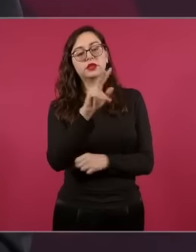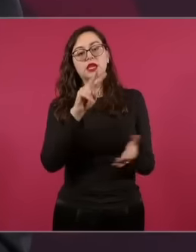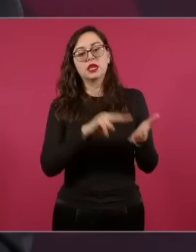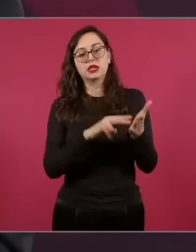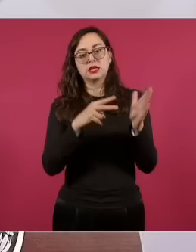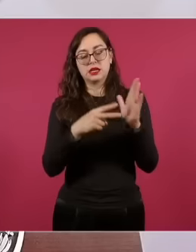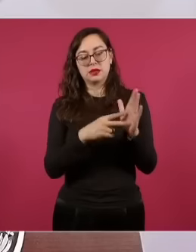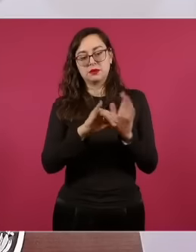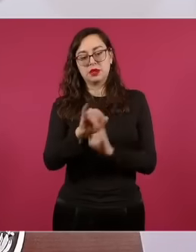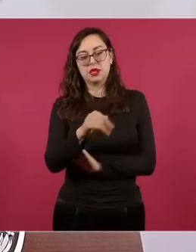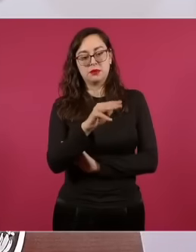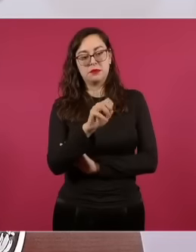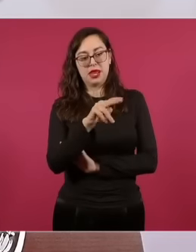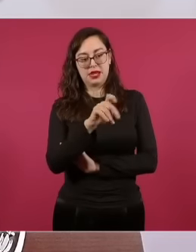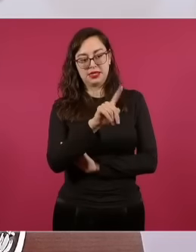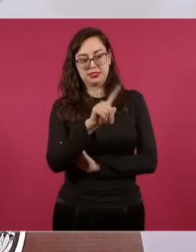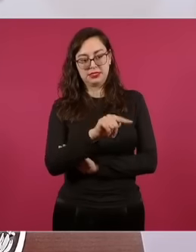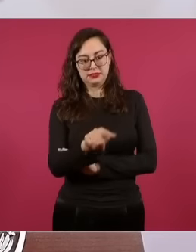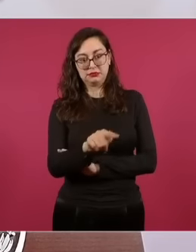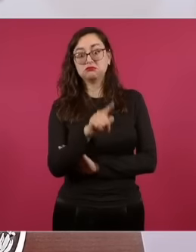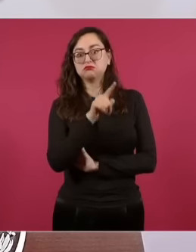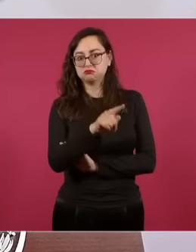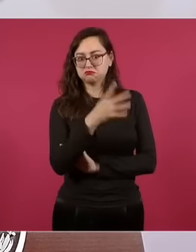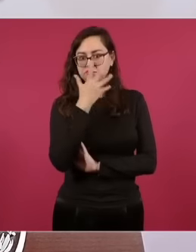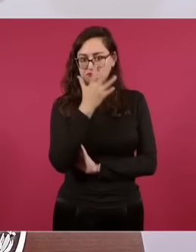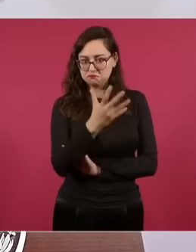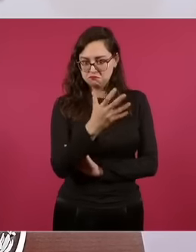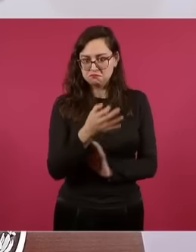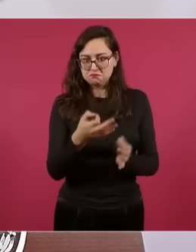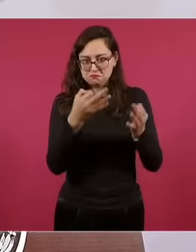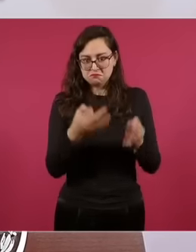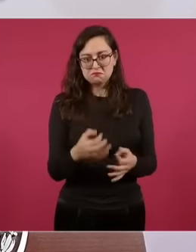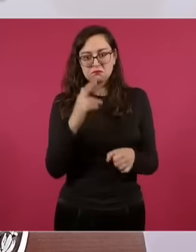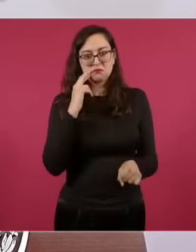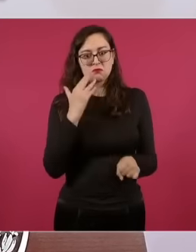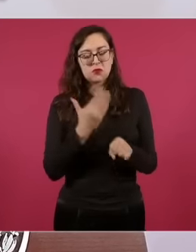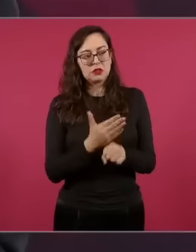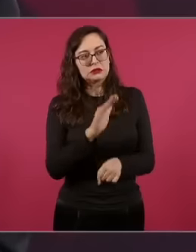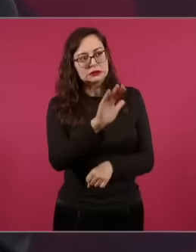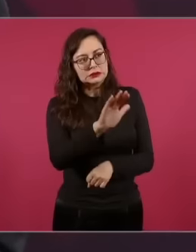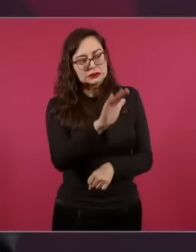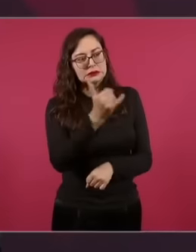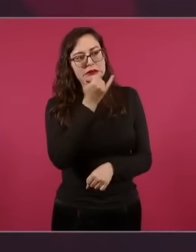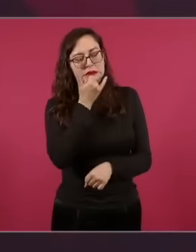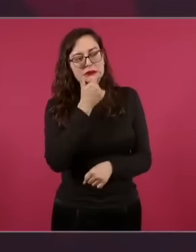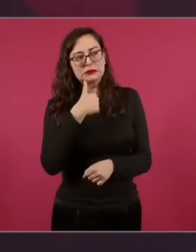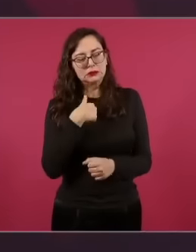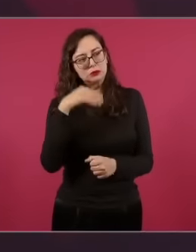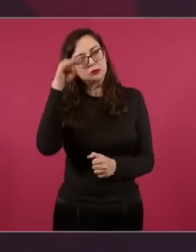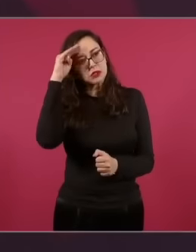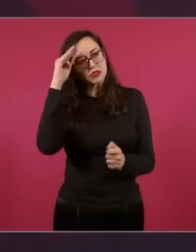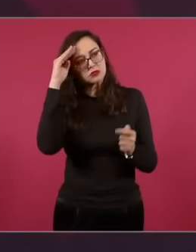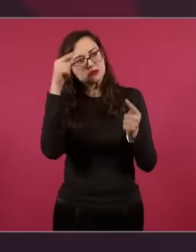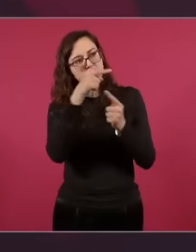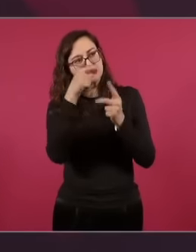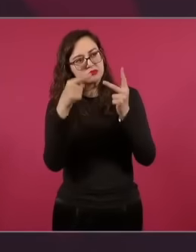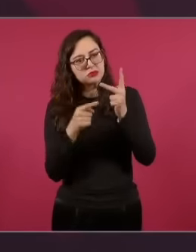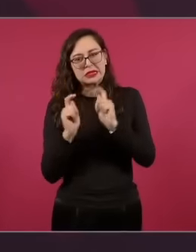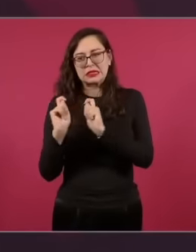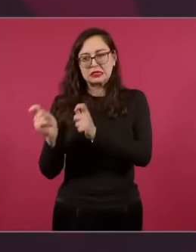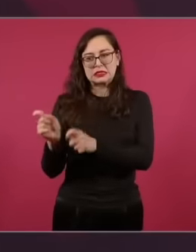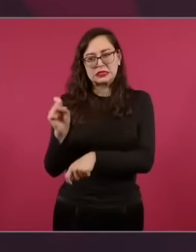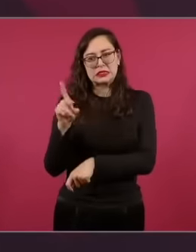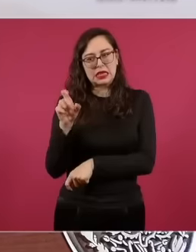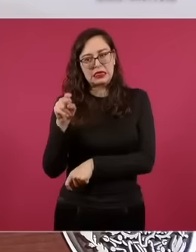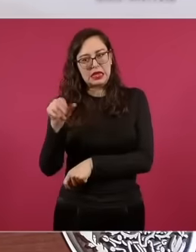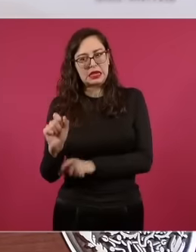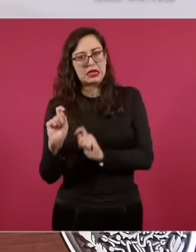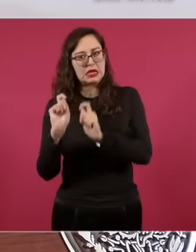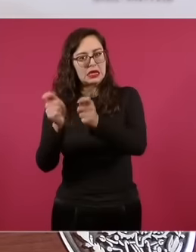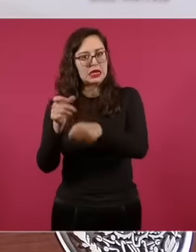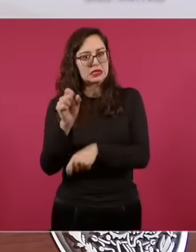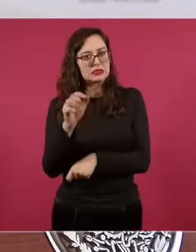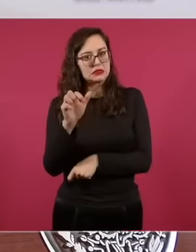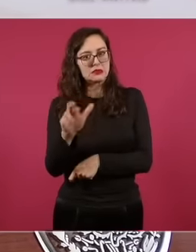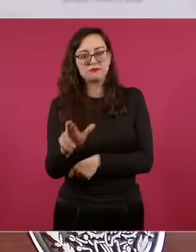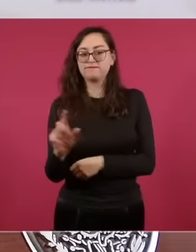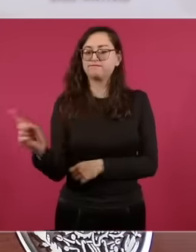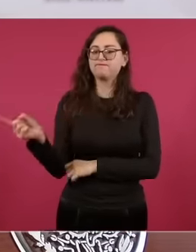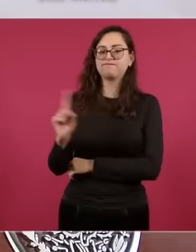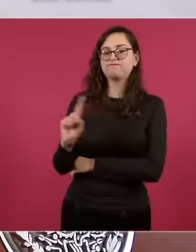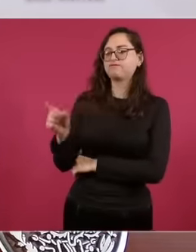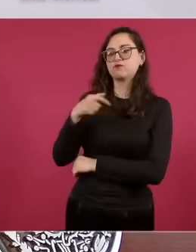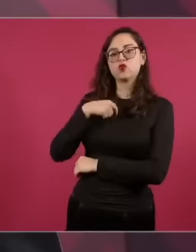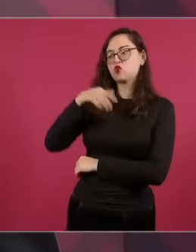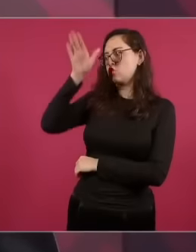serious, responsible man and he told me I do not agree with you because all the